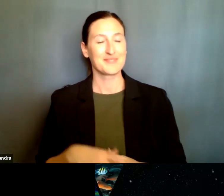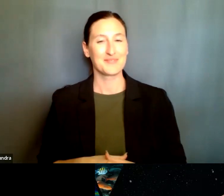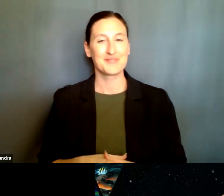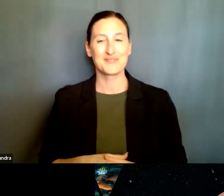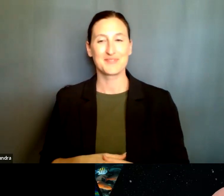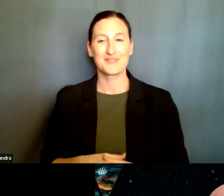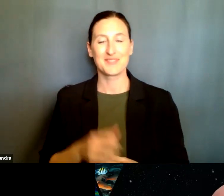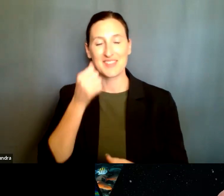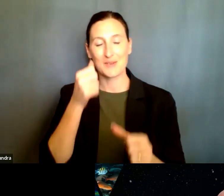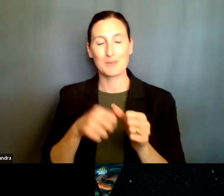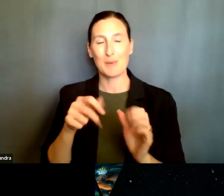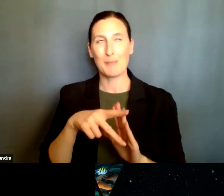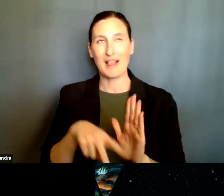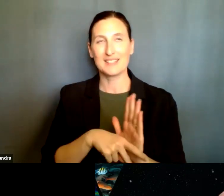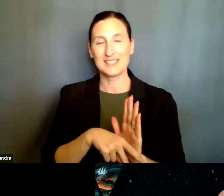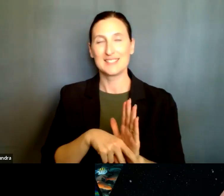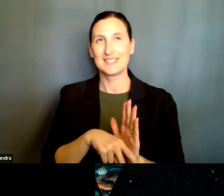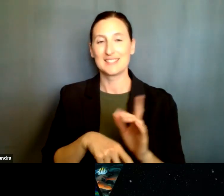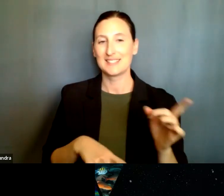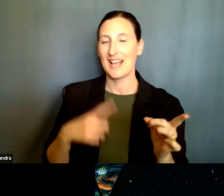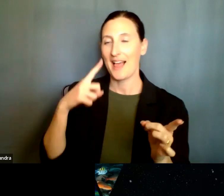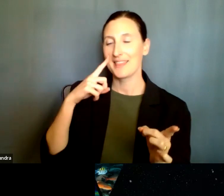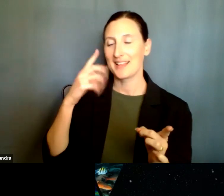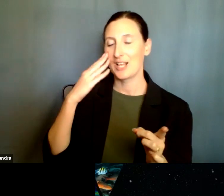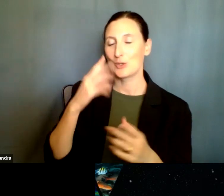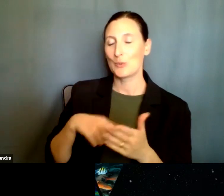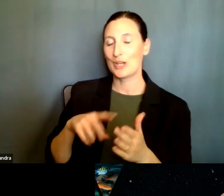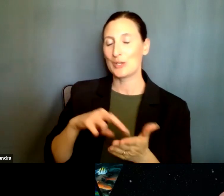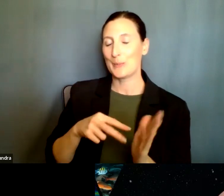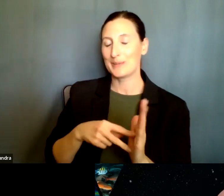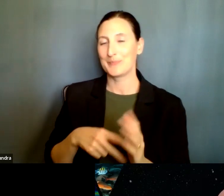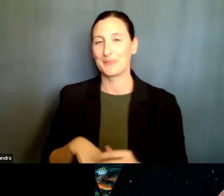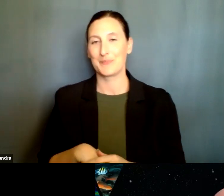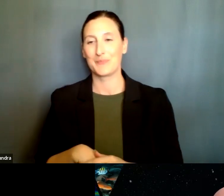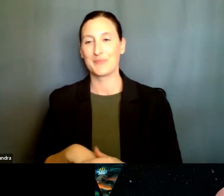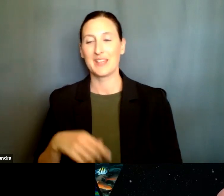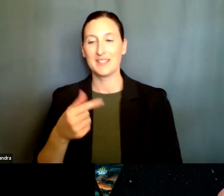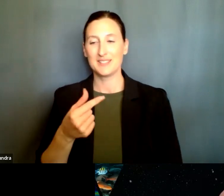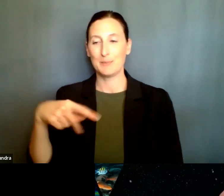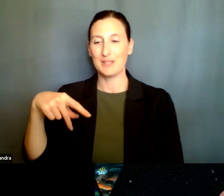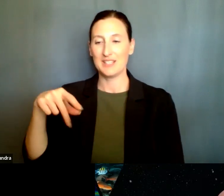Samantha Brewton Hunter: I think they know what you're talking about. Matthew Douglass: They should change it back to GPG. [OVERLAPPING].